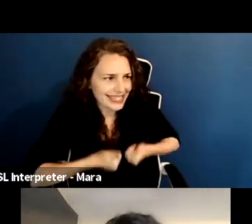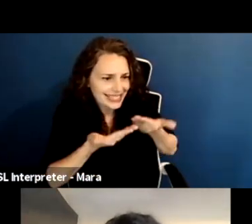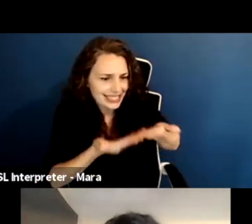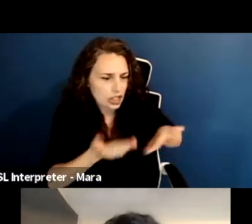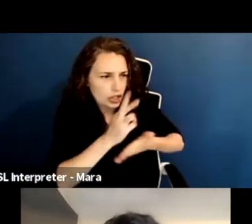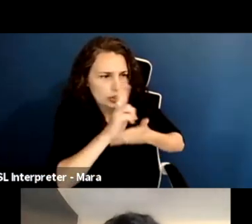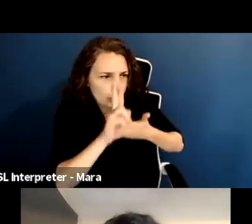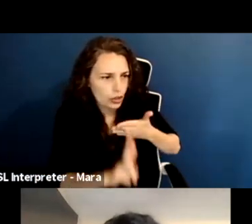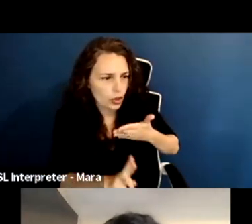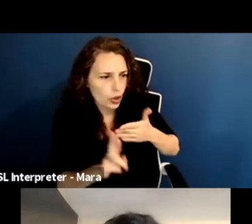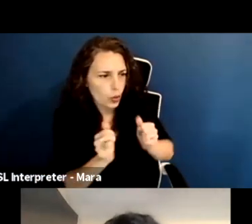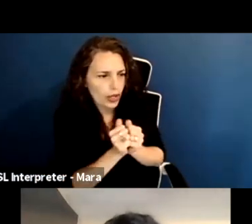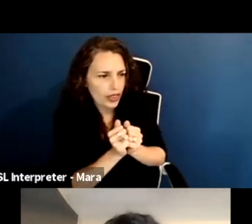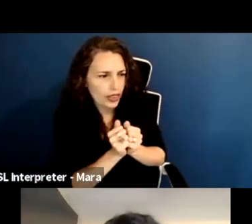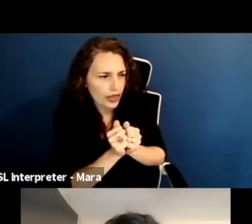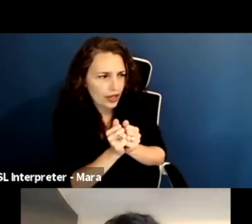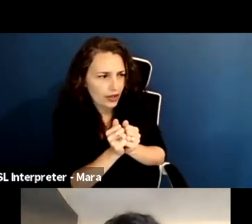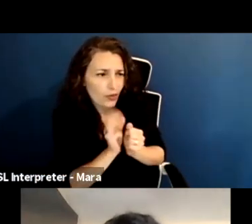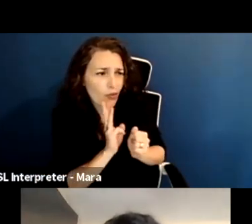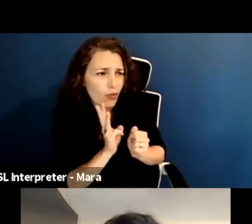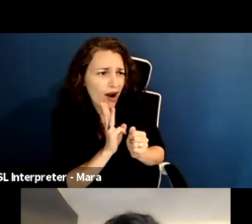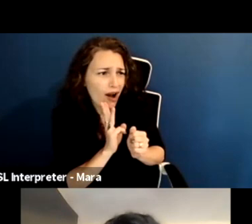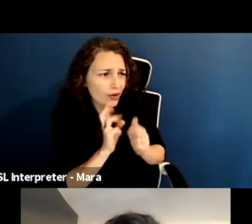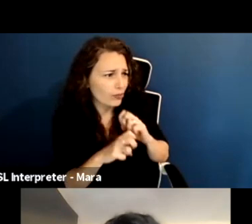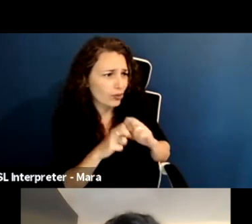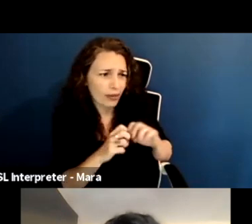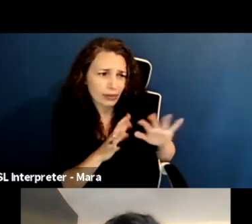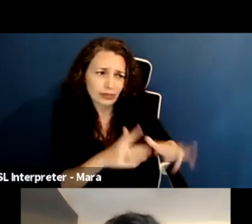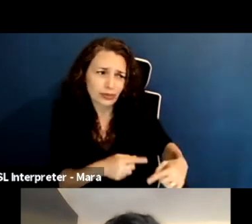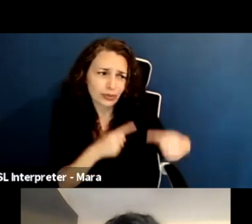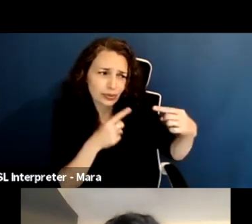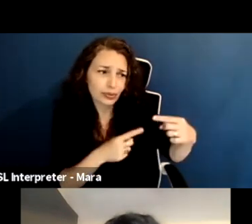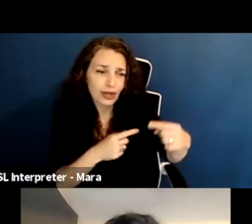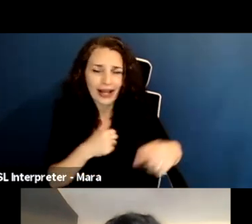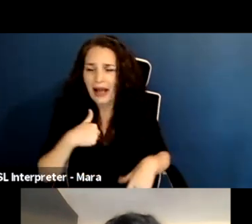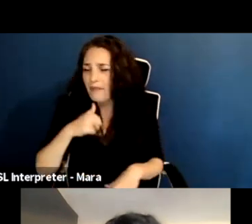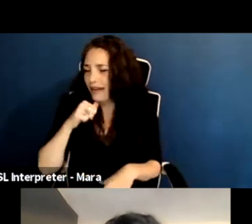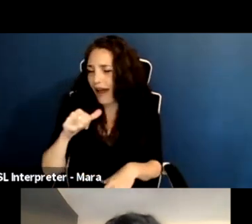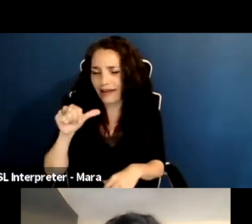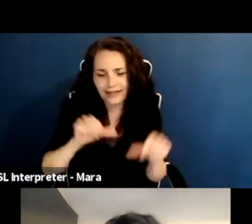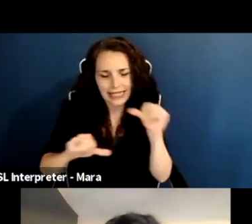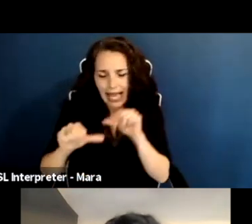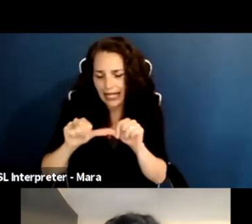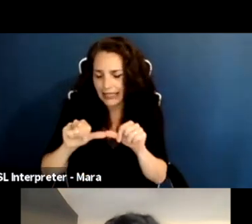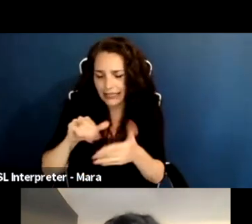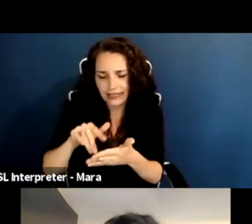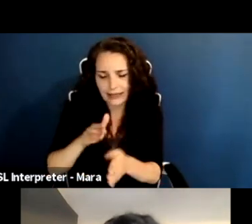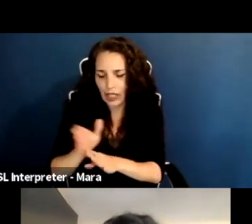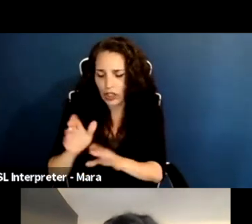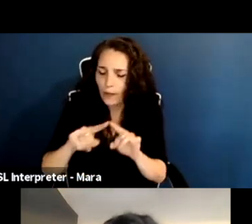And yeah, I mean, again, I'm not a science major but I'm learning every day and definitely this is to help people.